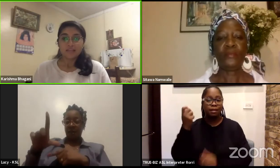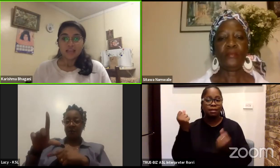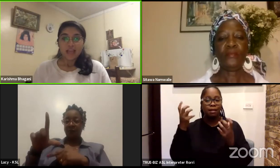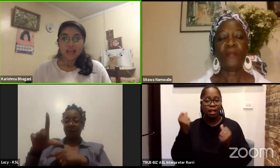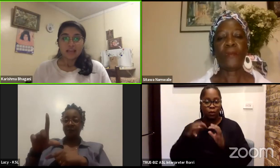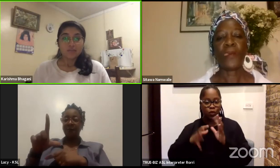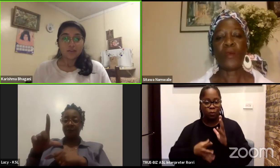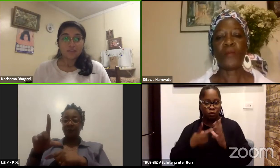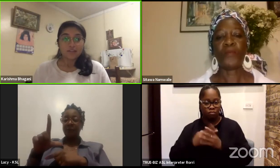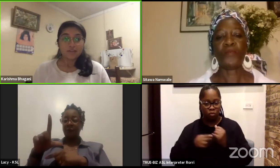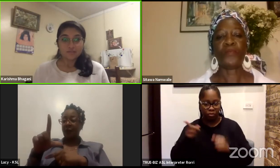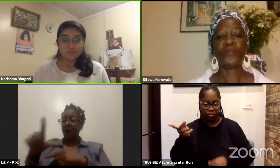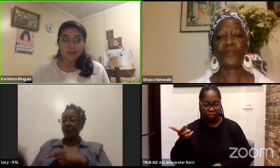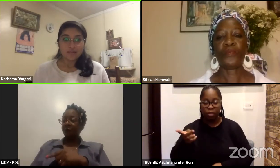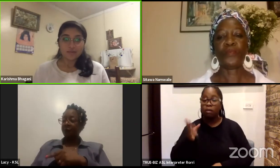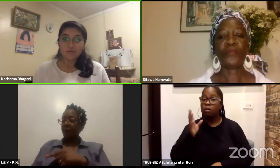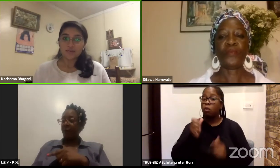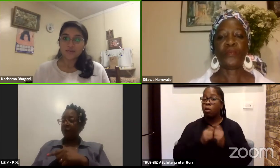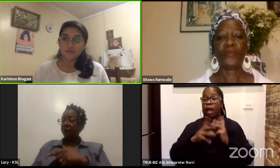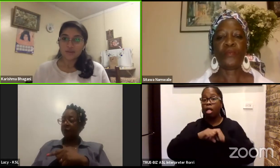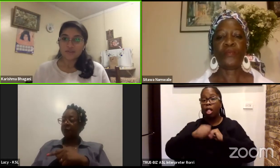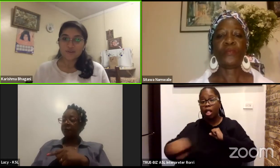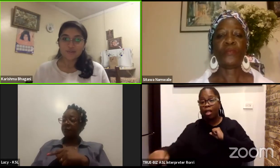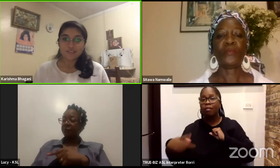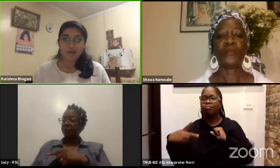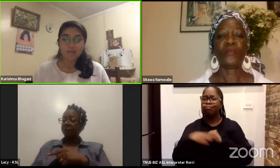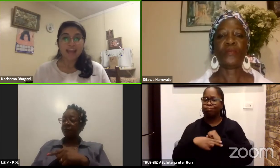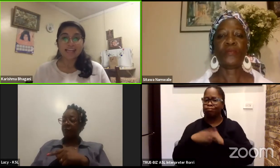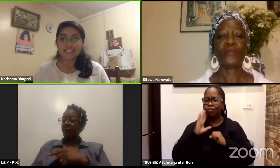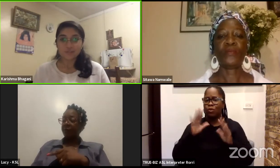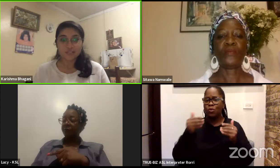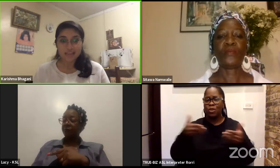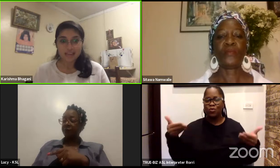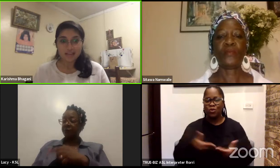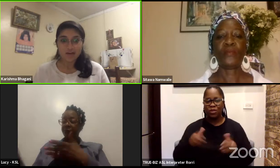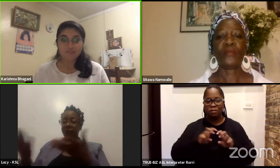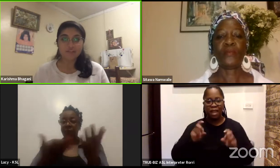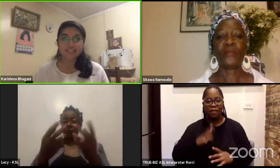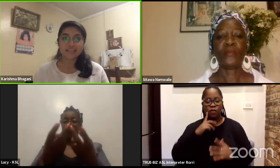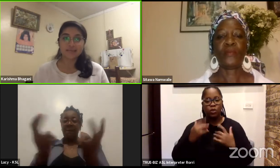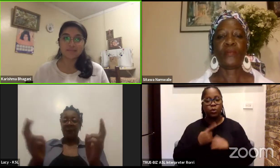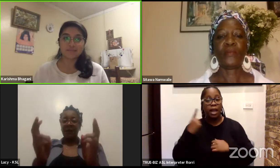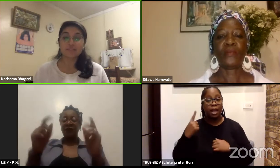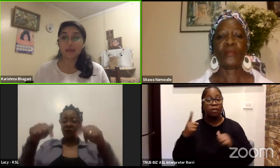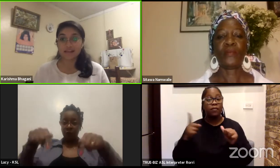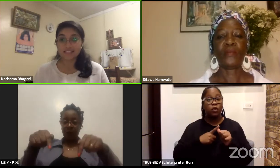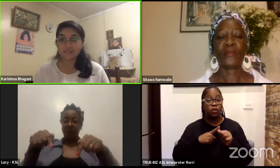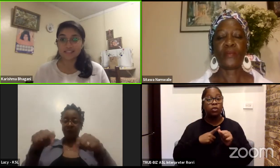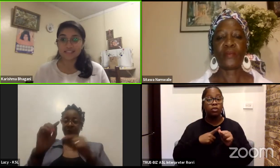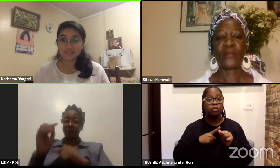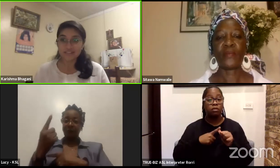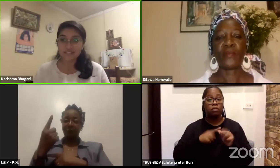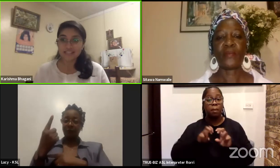And without further ado I want to also introduce our panelist for today, our first panelist for this series.